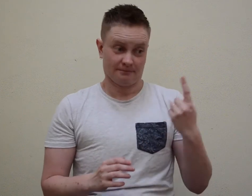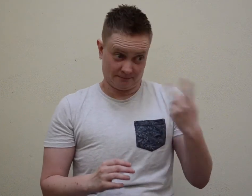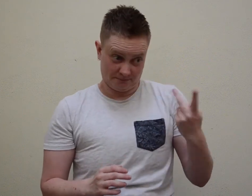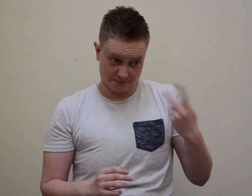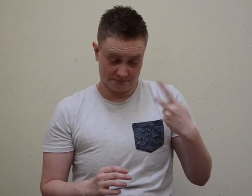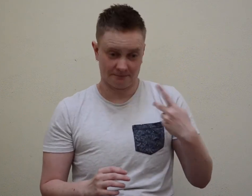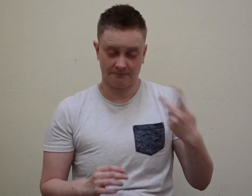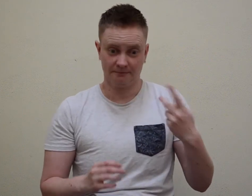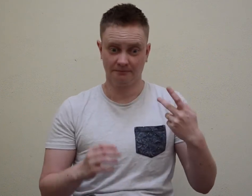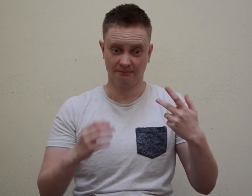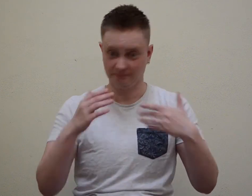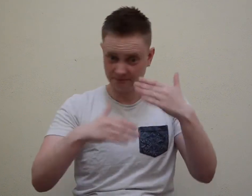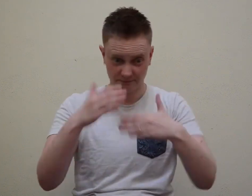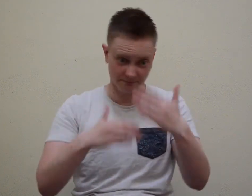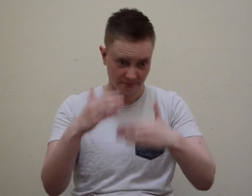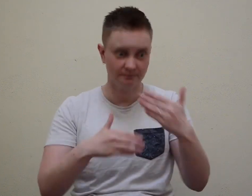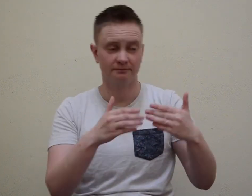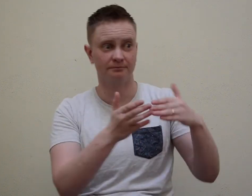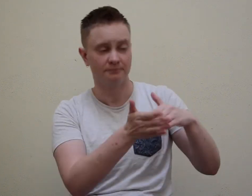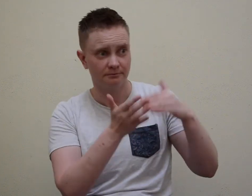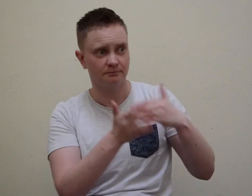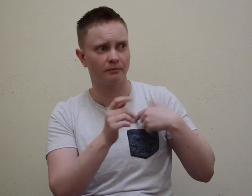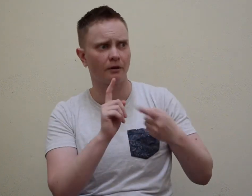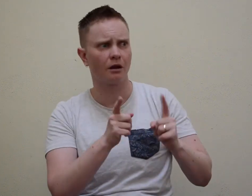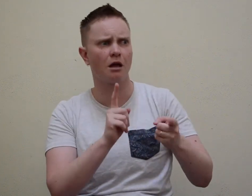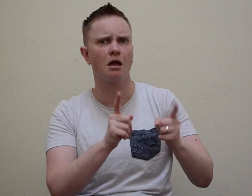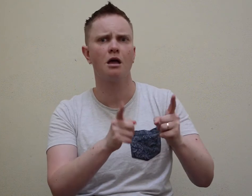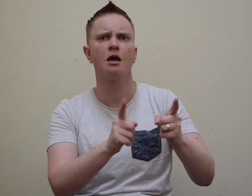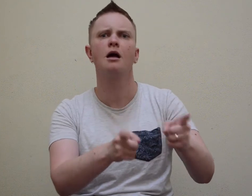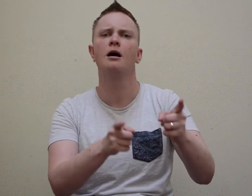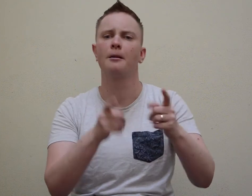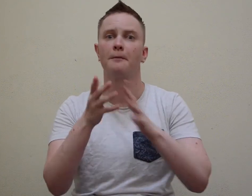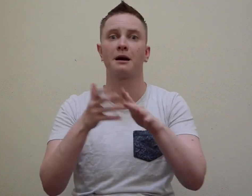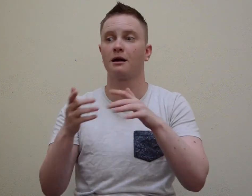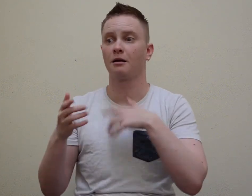So, working on this with my counselor, it's helped me realize